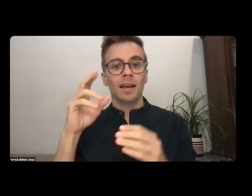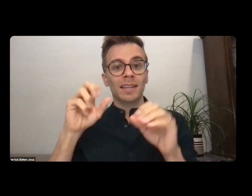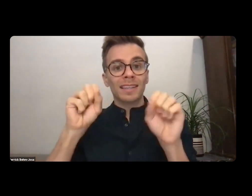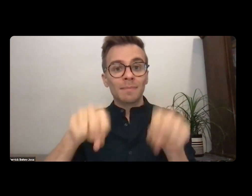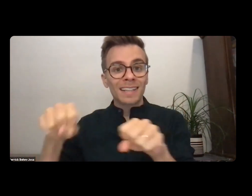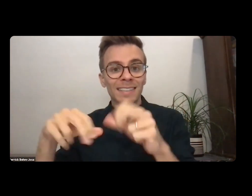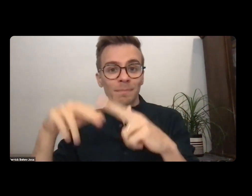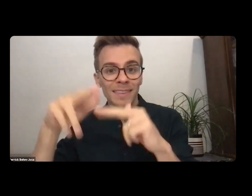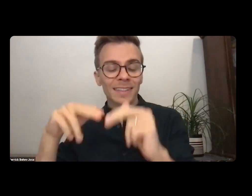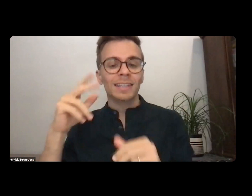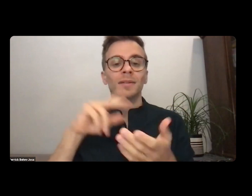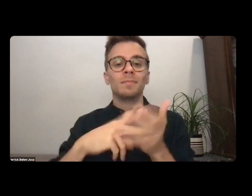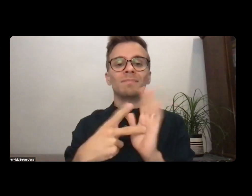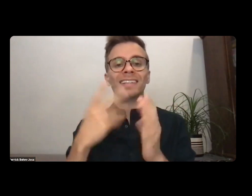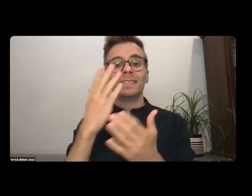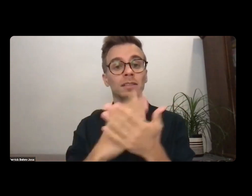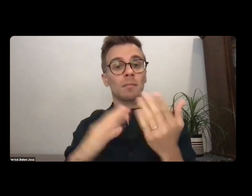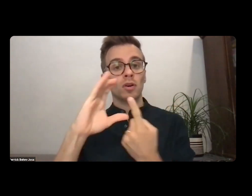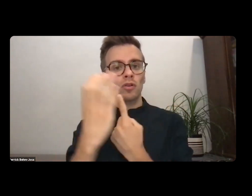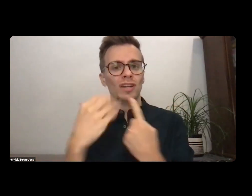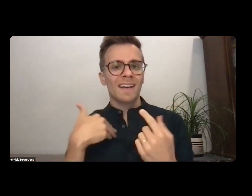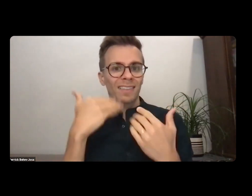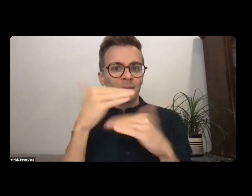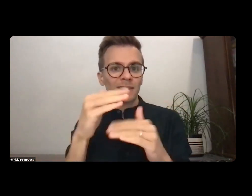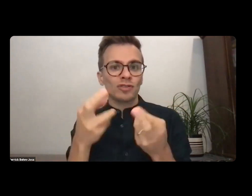to lead community development and capacity building.